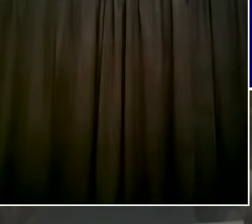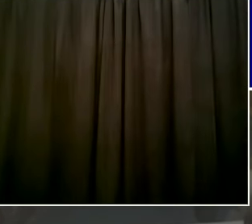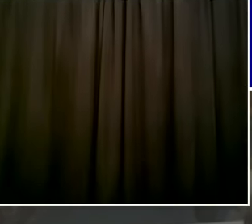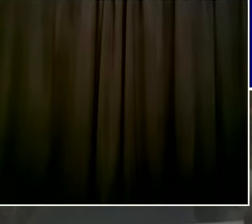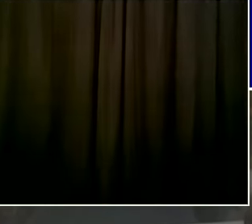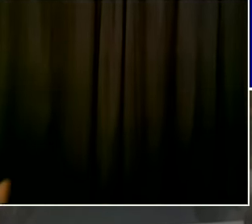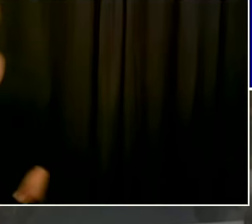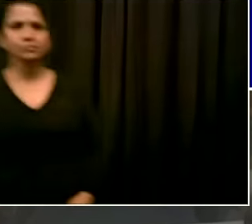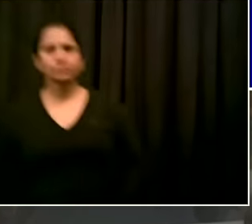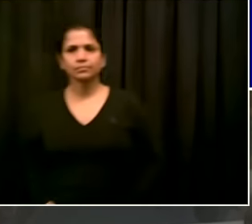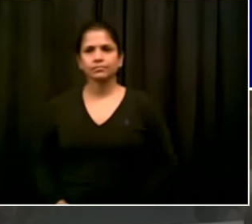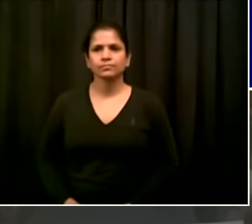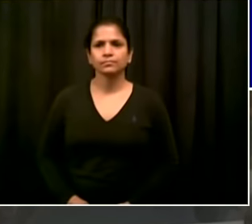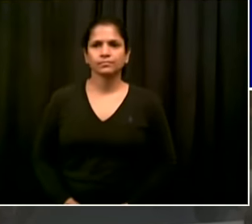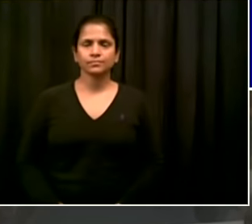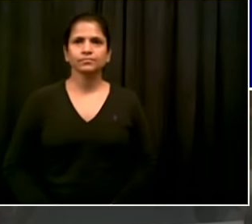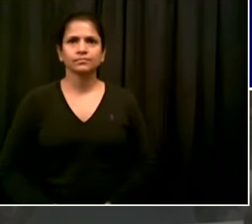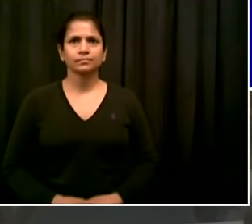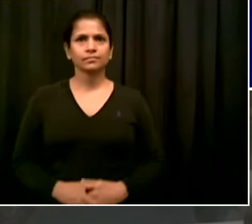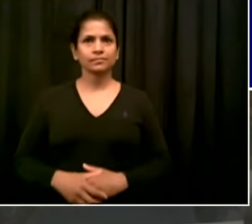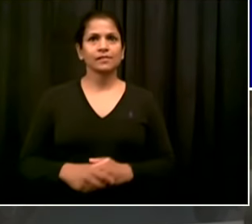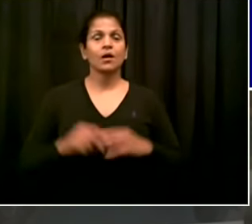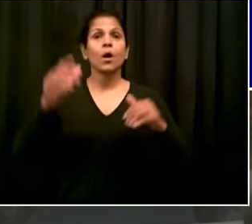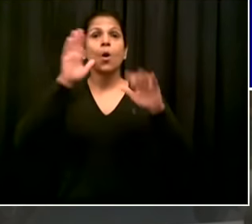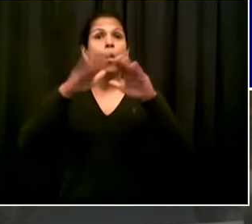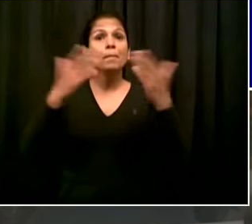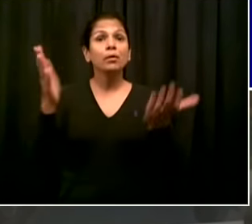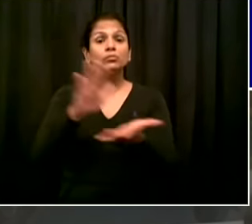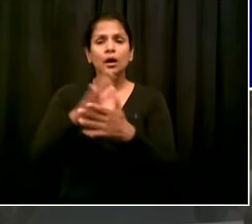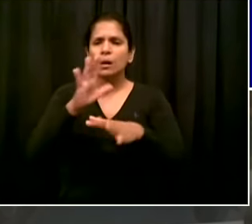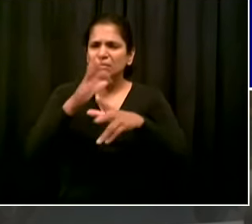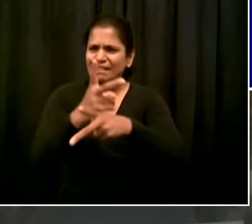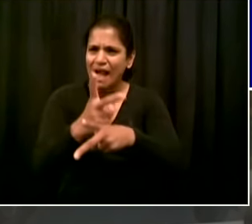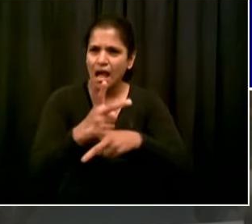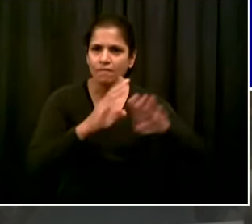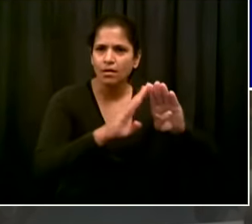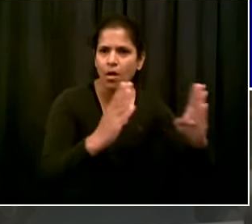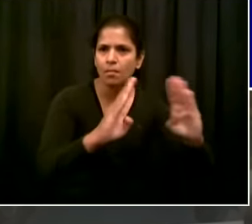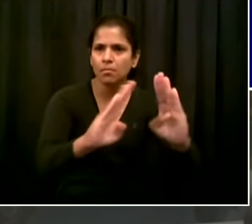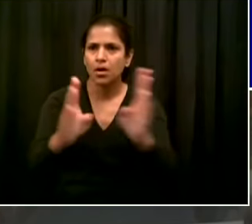CONGARTULATIONSINGSS TO EREVYONE AT THE ISLAND SCHOOL. IT WAS STRIKING